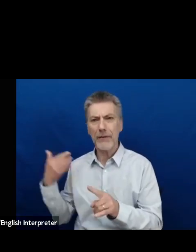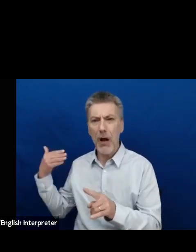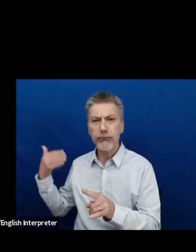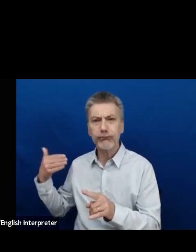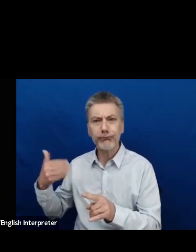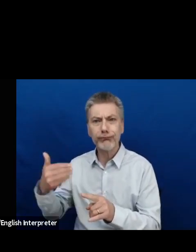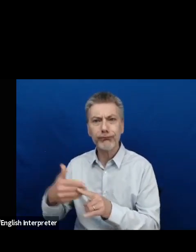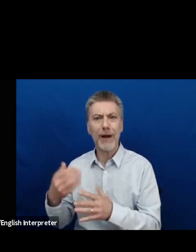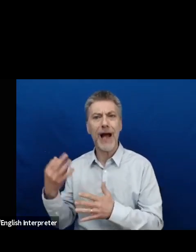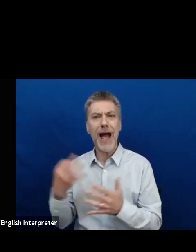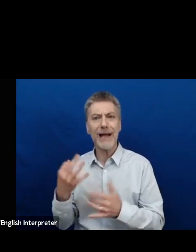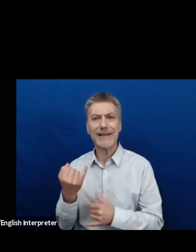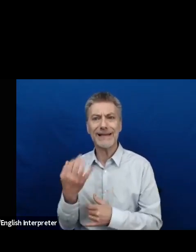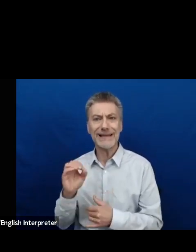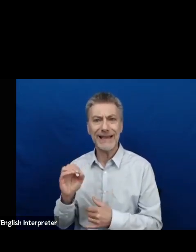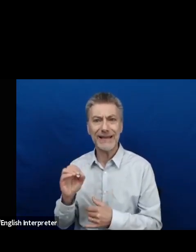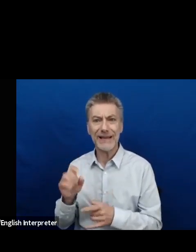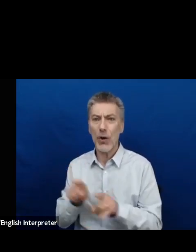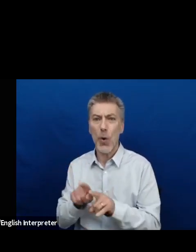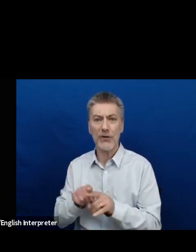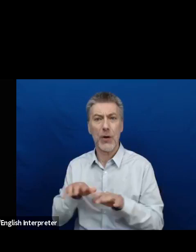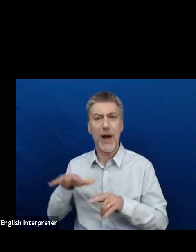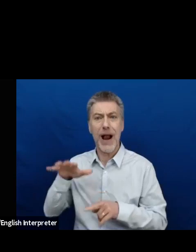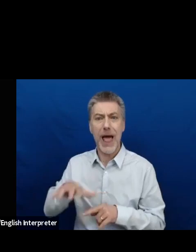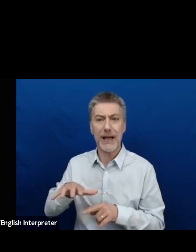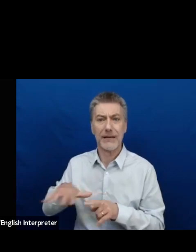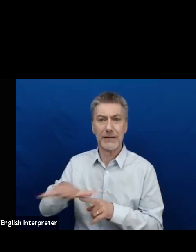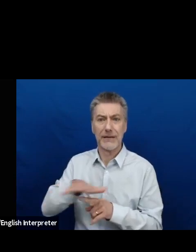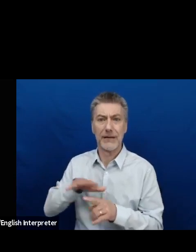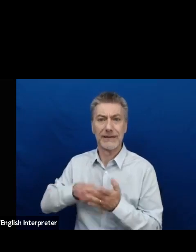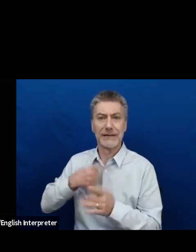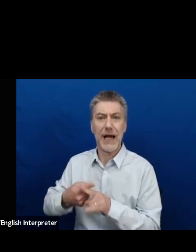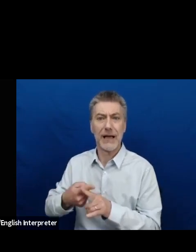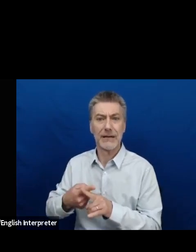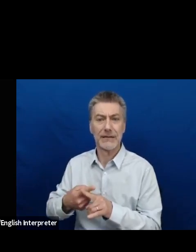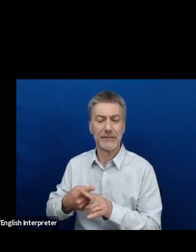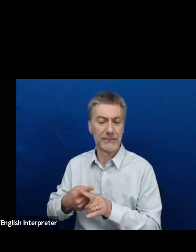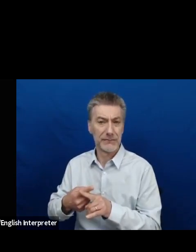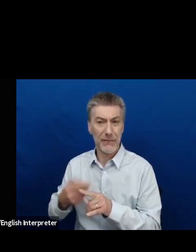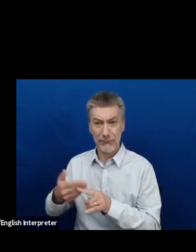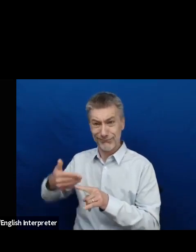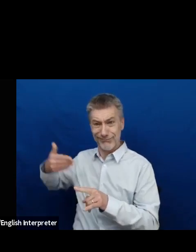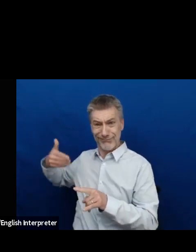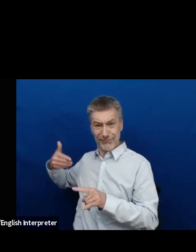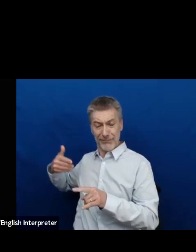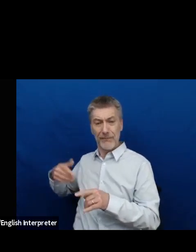taxes of colonial subjects were used to mitigate